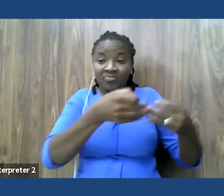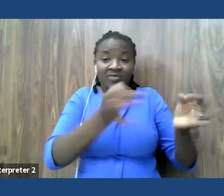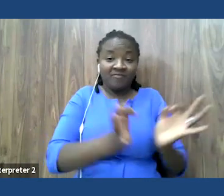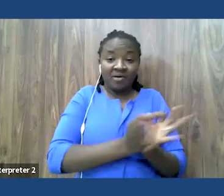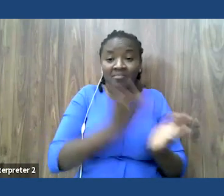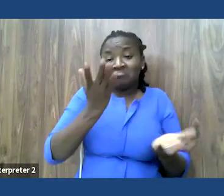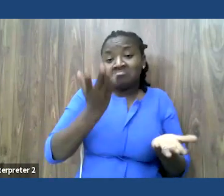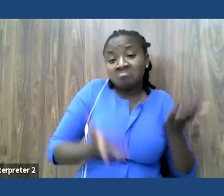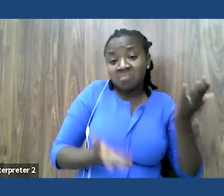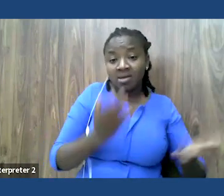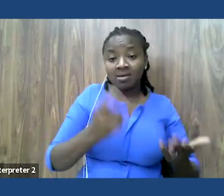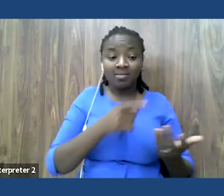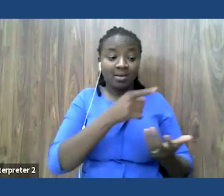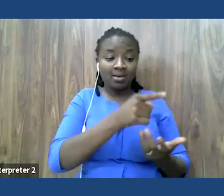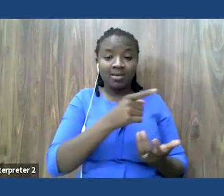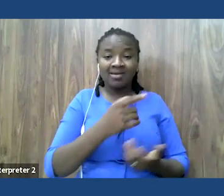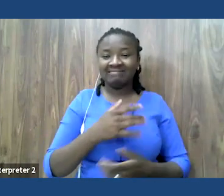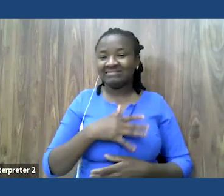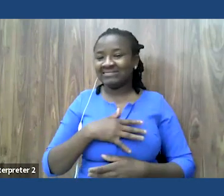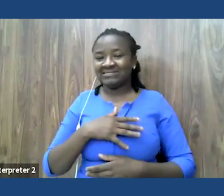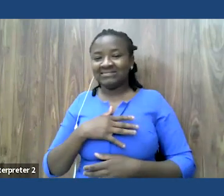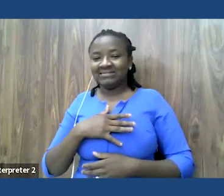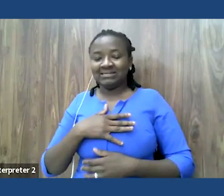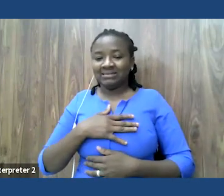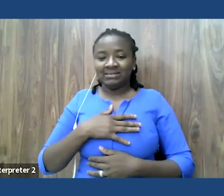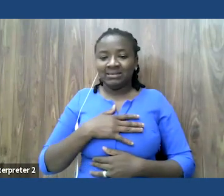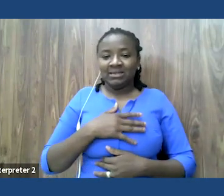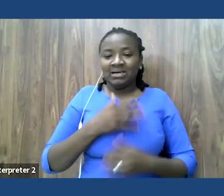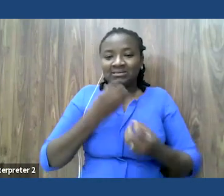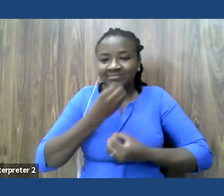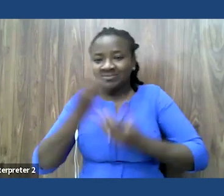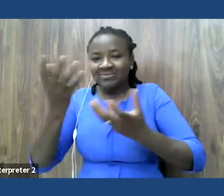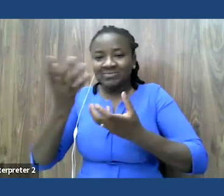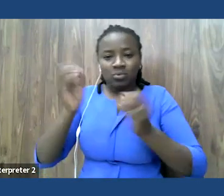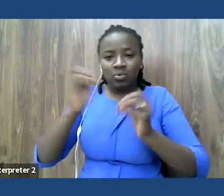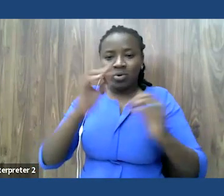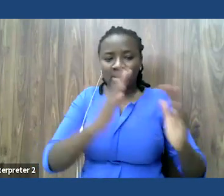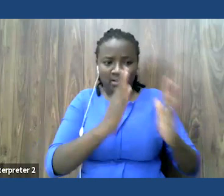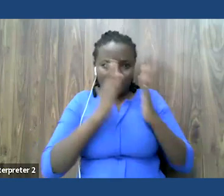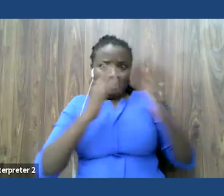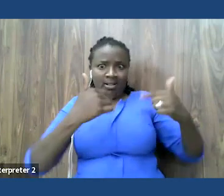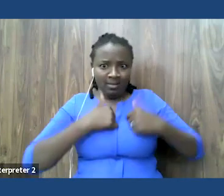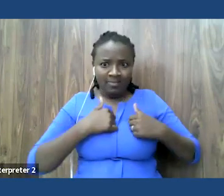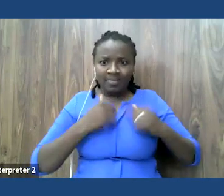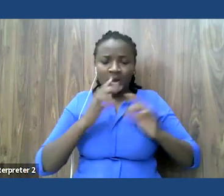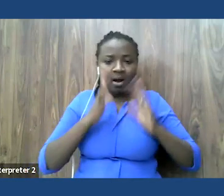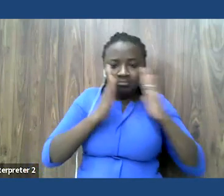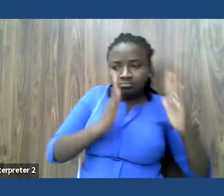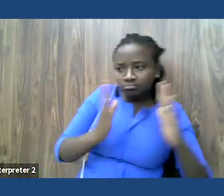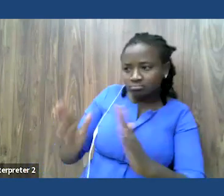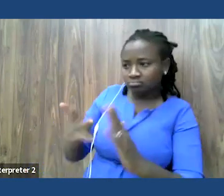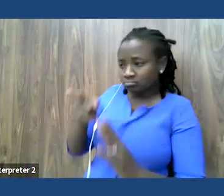have stress themselves, that the focus should be on them, when really the patient is the one going through the treatment.